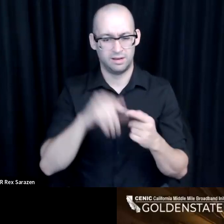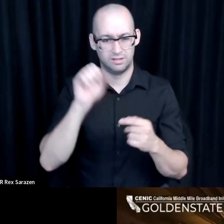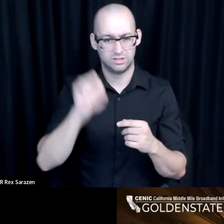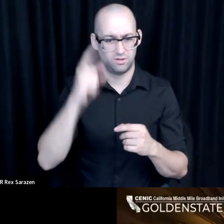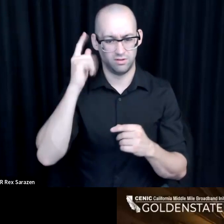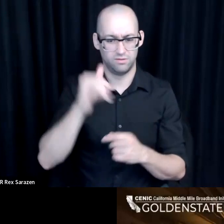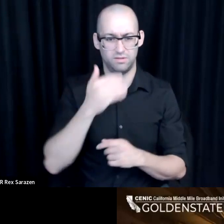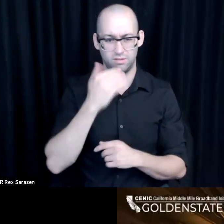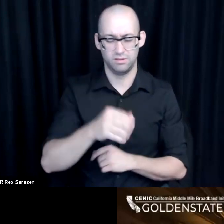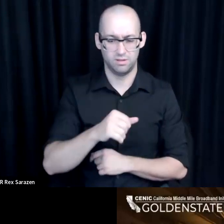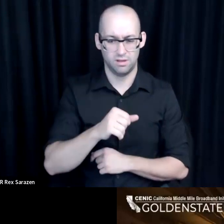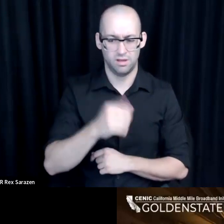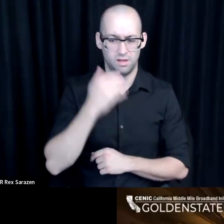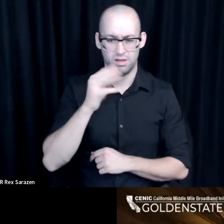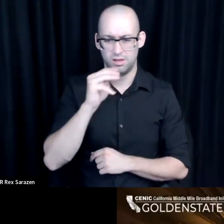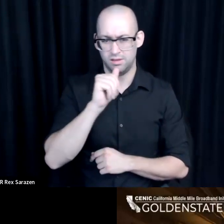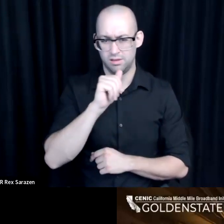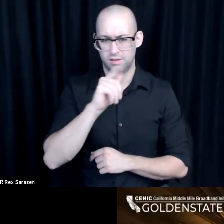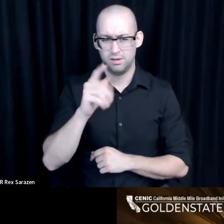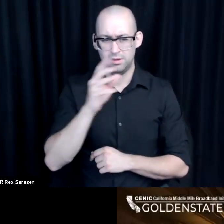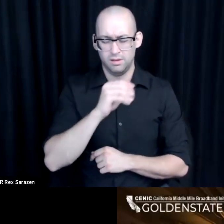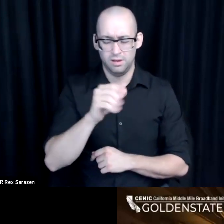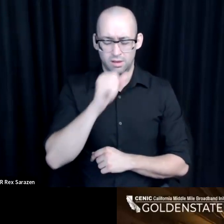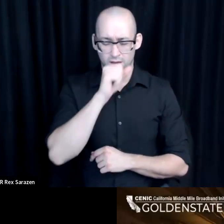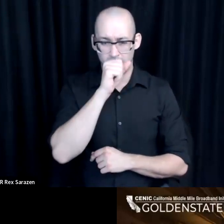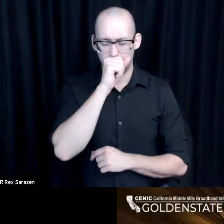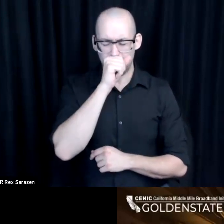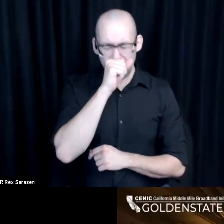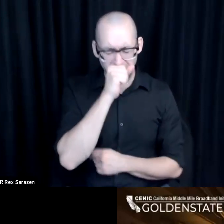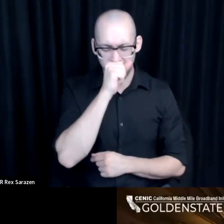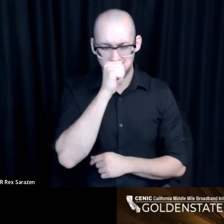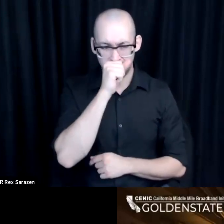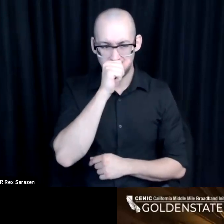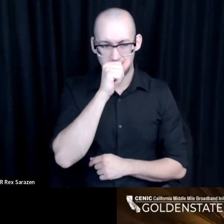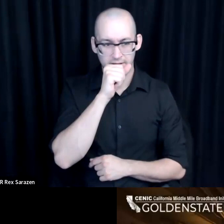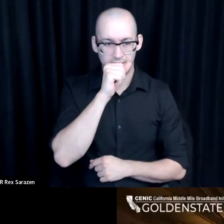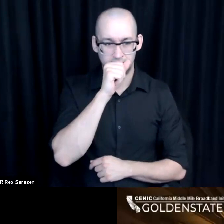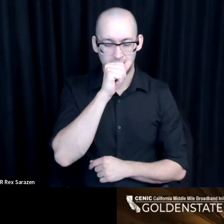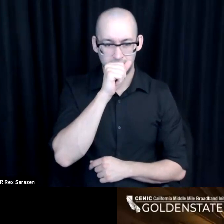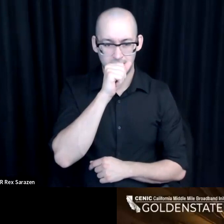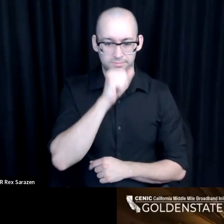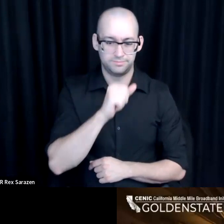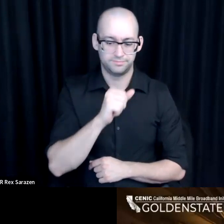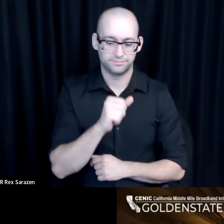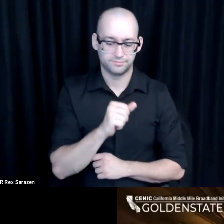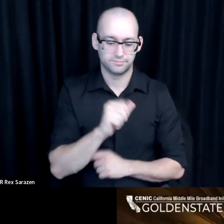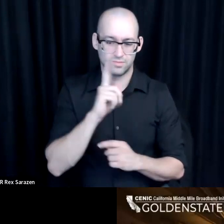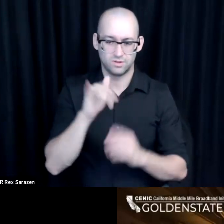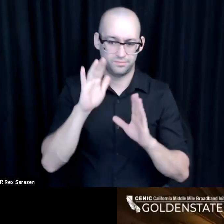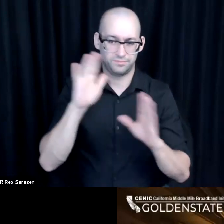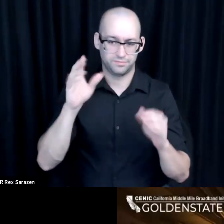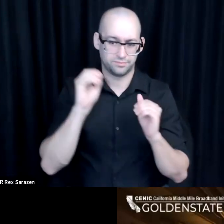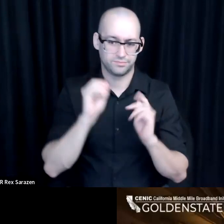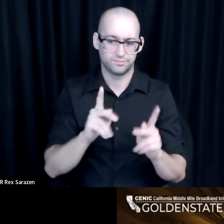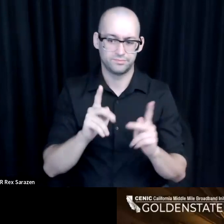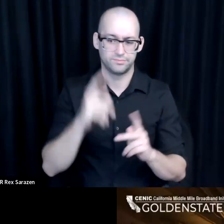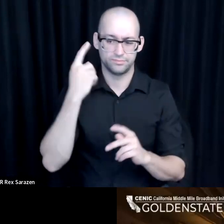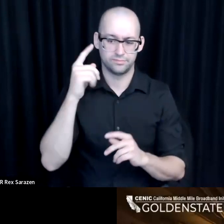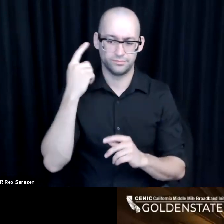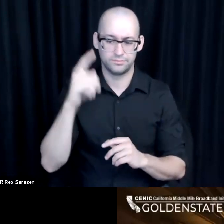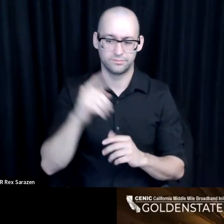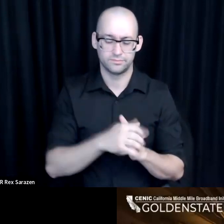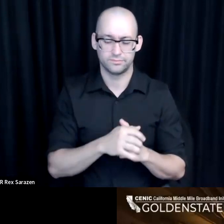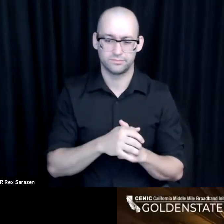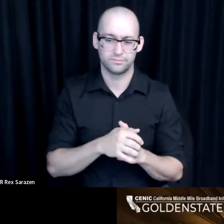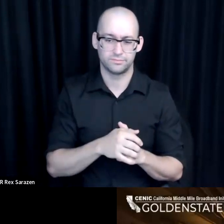Great thanks, Matt, and again, the camps present such an a great opportunity to you know provide